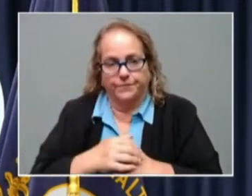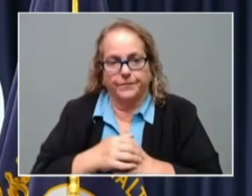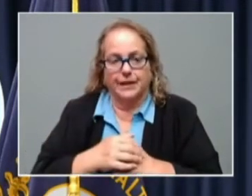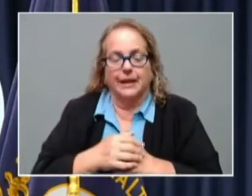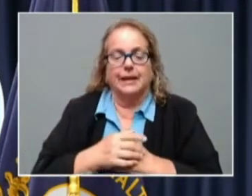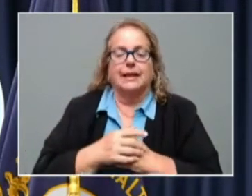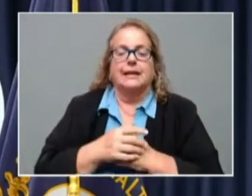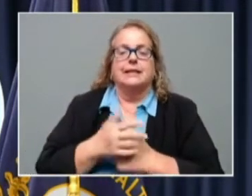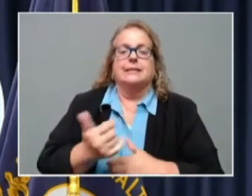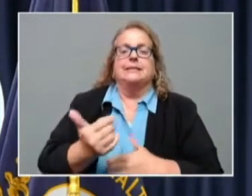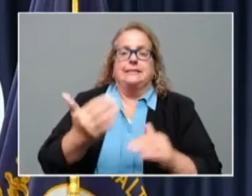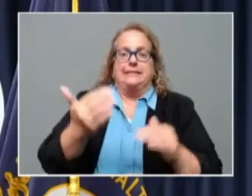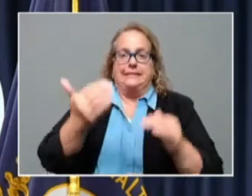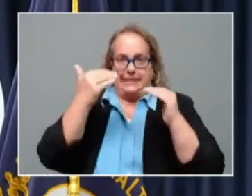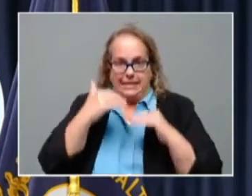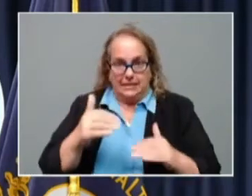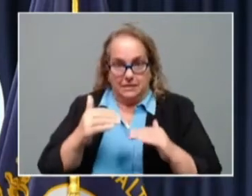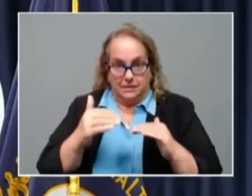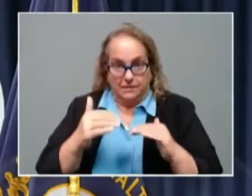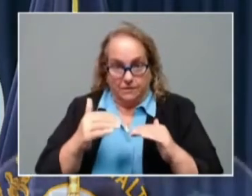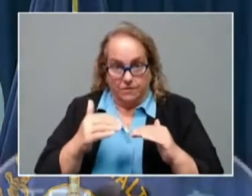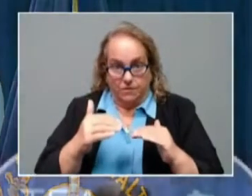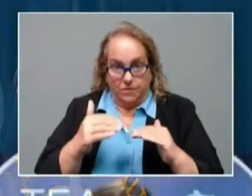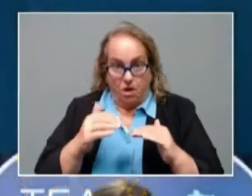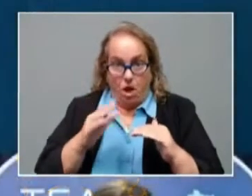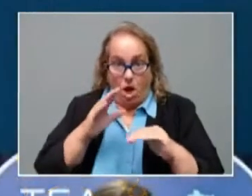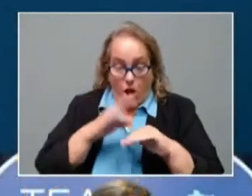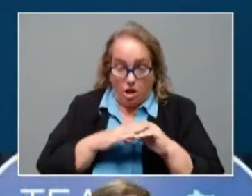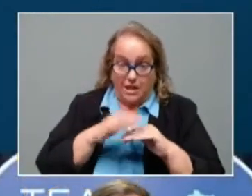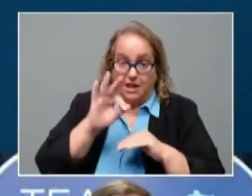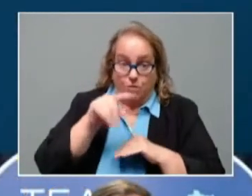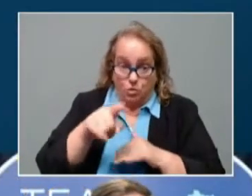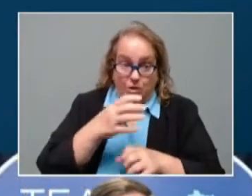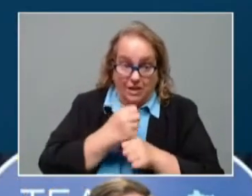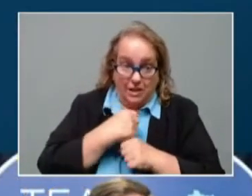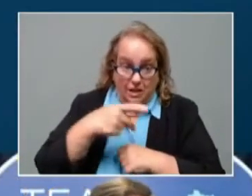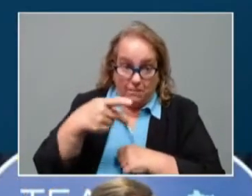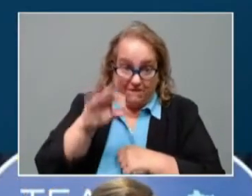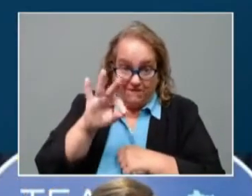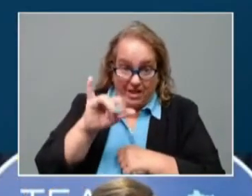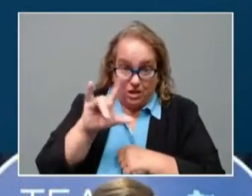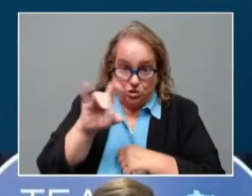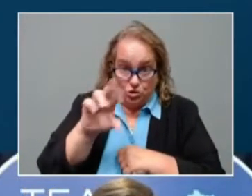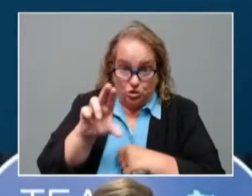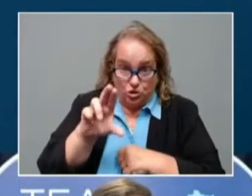you received Pfizer vaccine and you've got your first two doses And it has